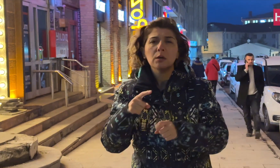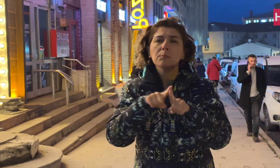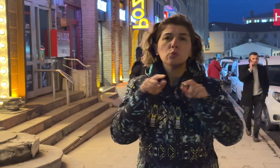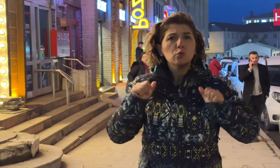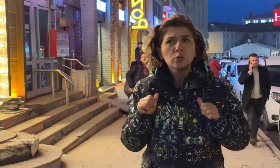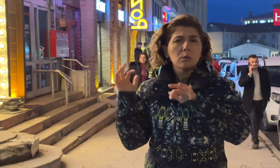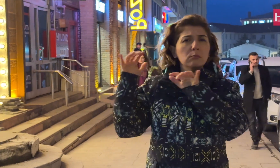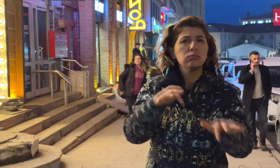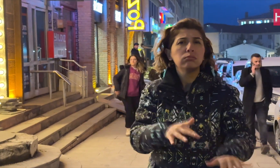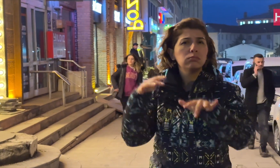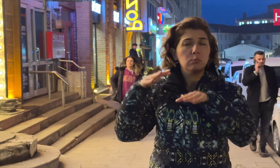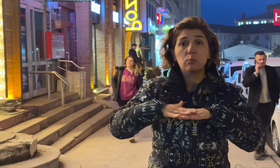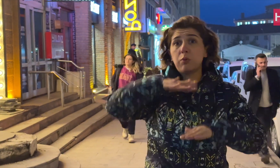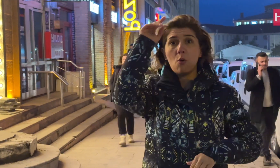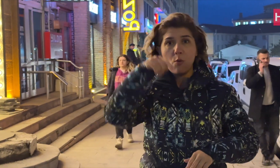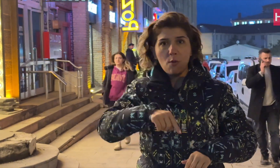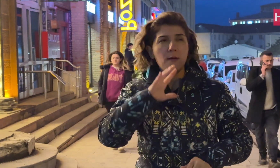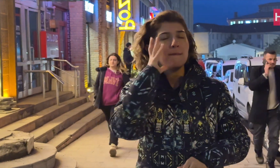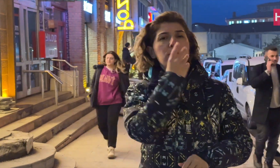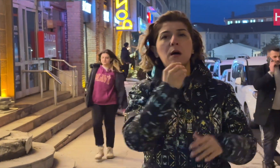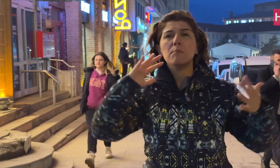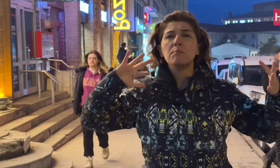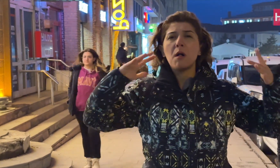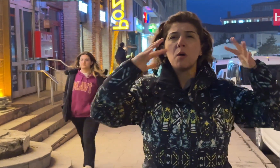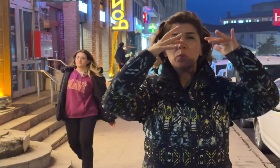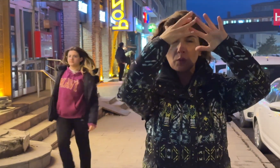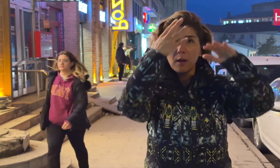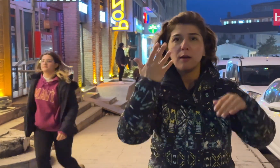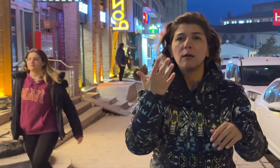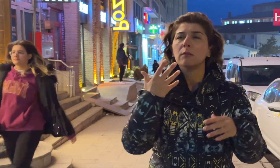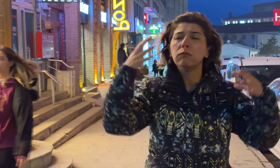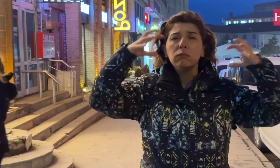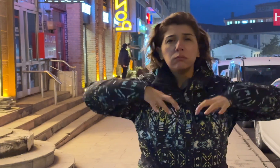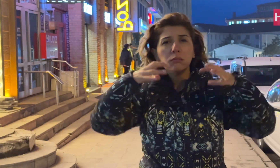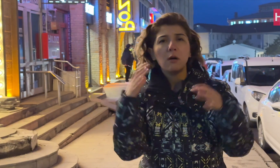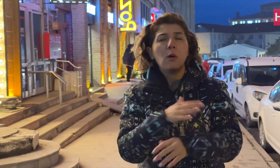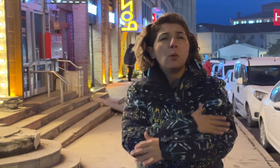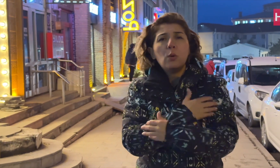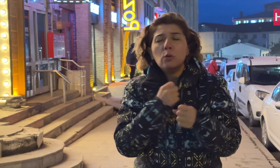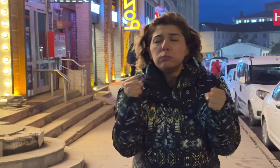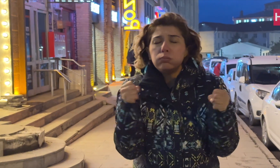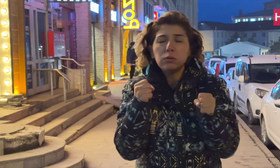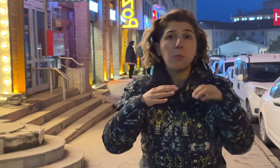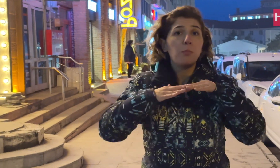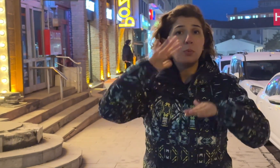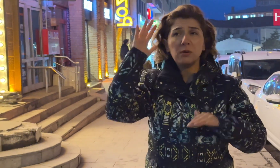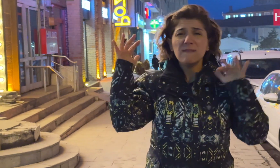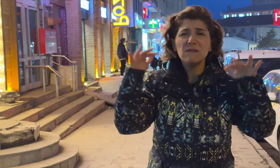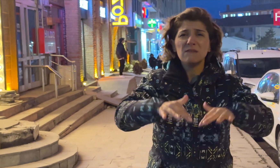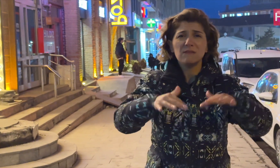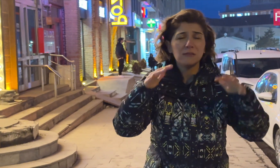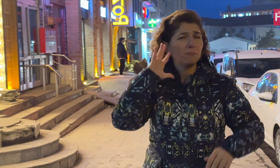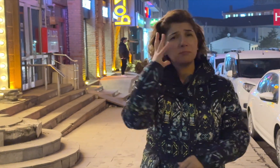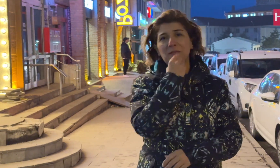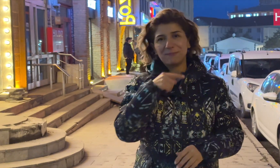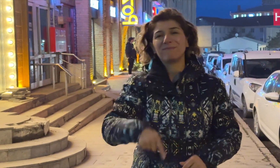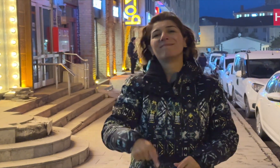They are captivated by the beautiful winter scenery here.